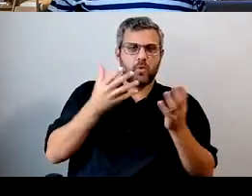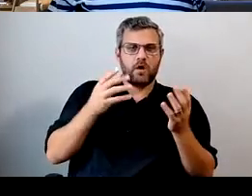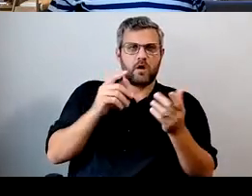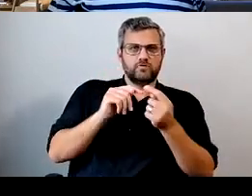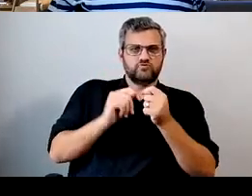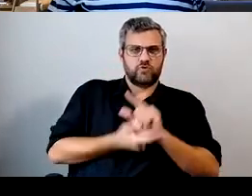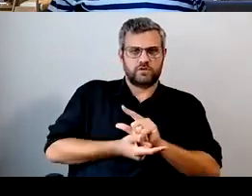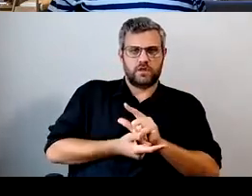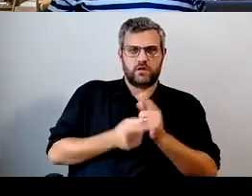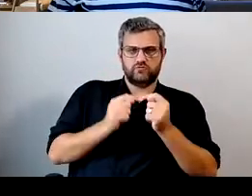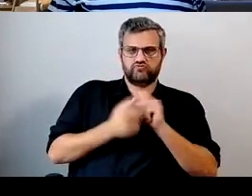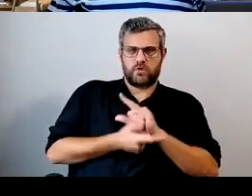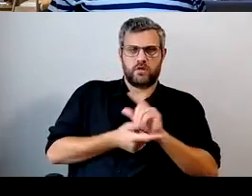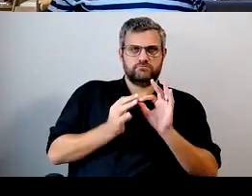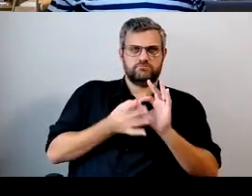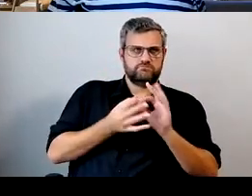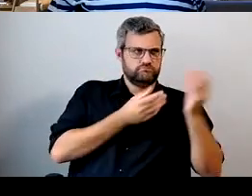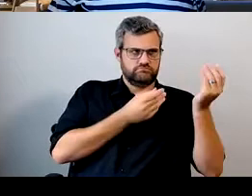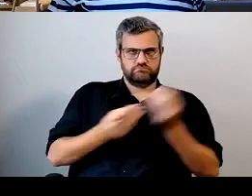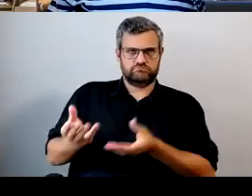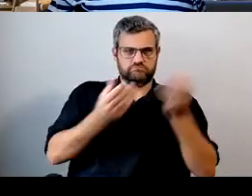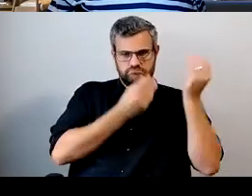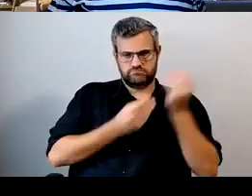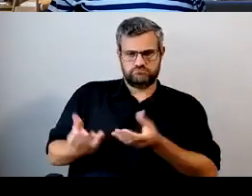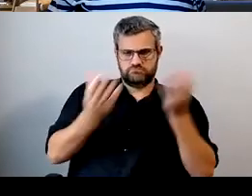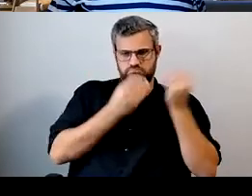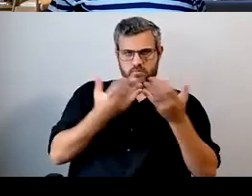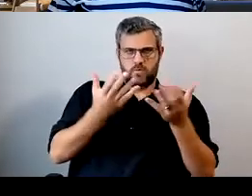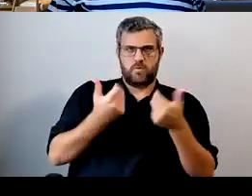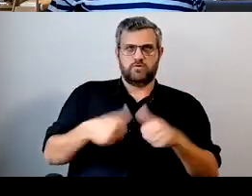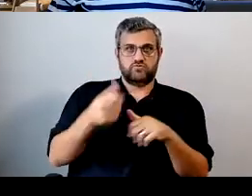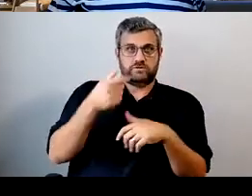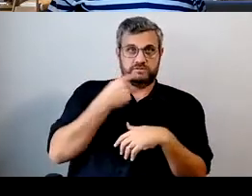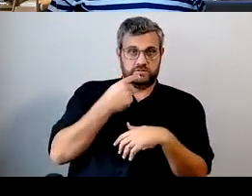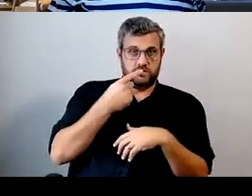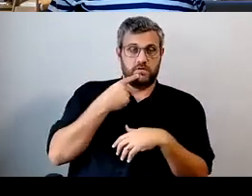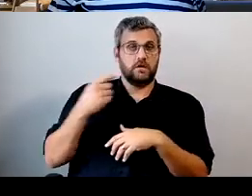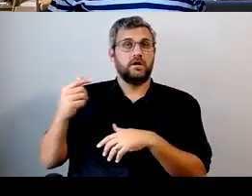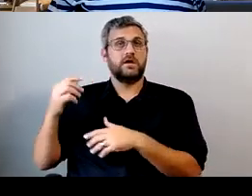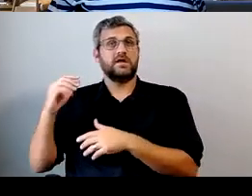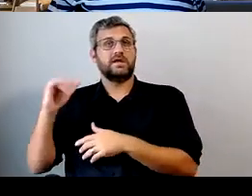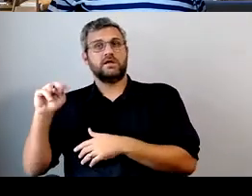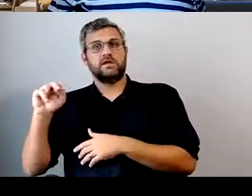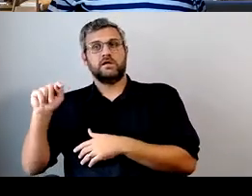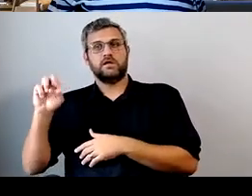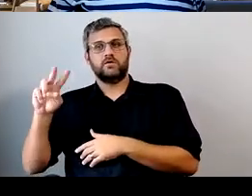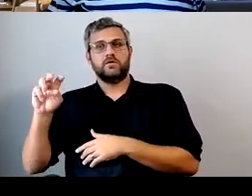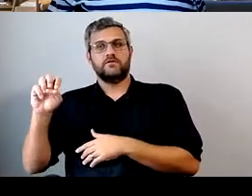They're a pipeline, a conduit for what you were trying to say. An intervener is part teacher, part interpreter,